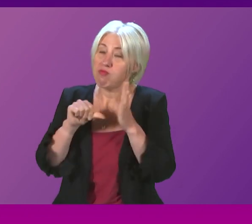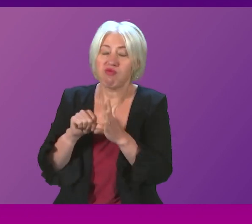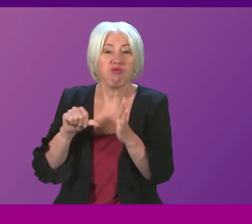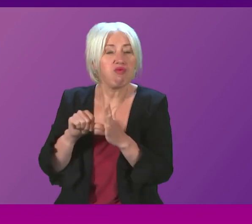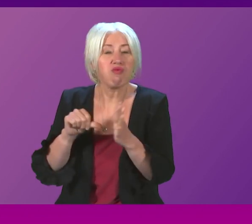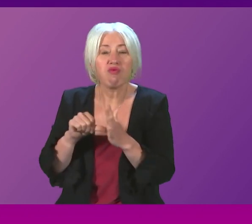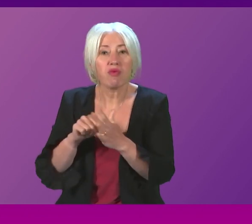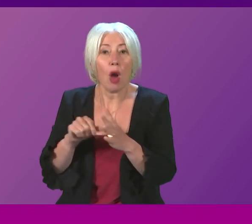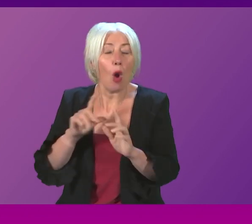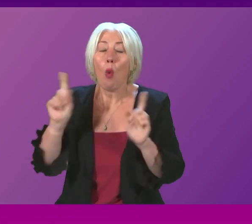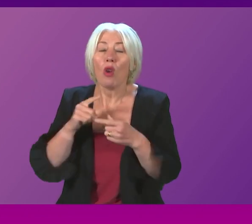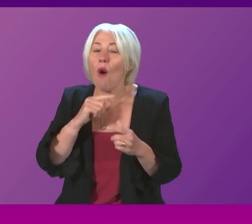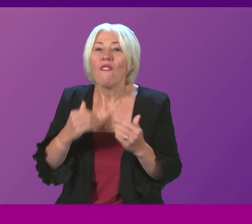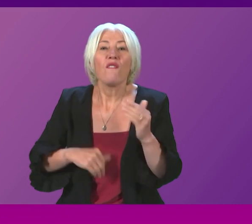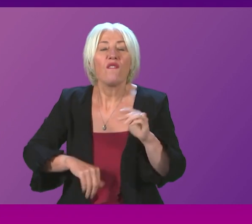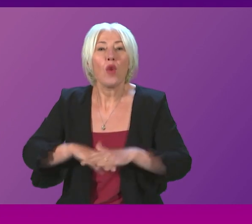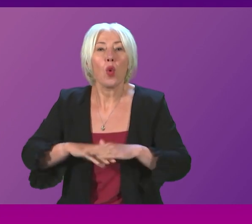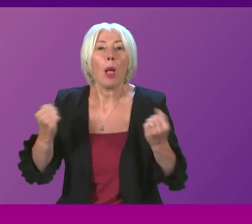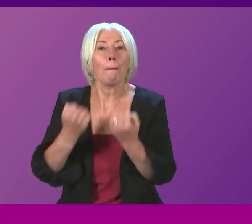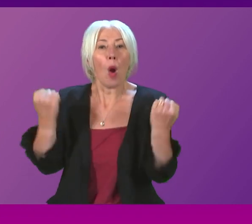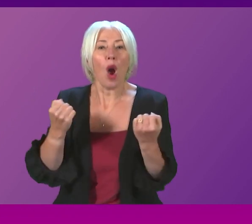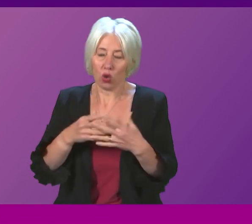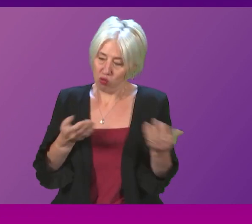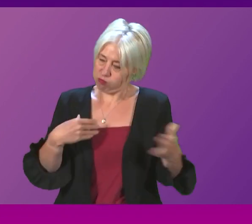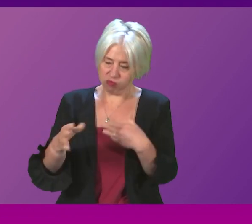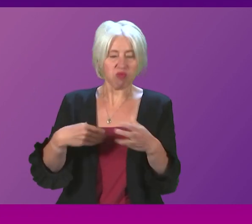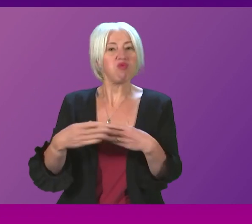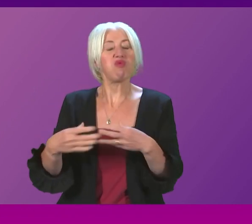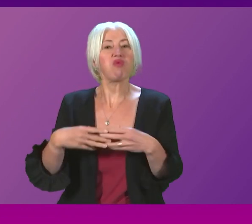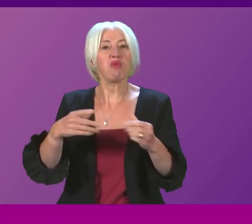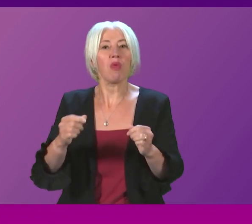and without the full powers to tackle poverty while we are shackled to a Westminster system